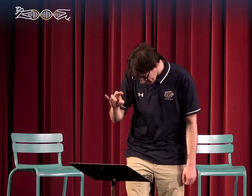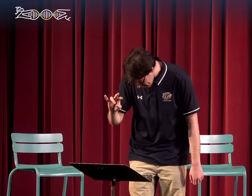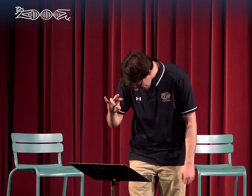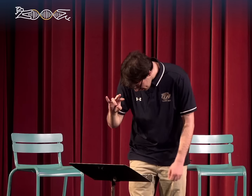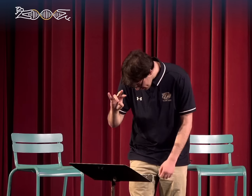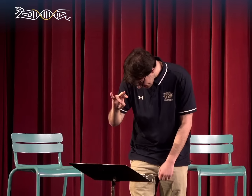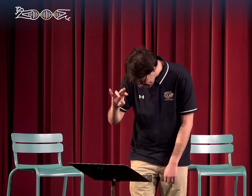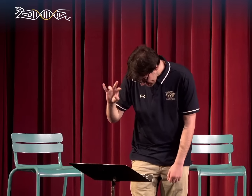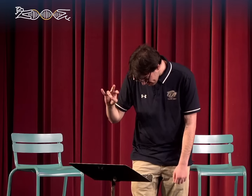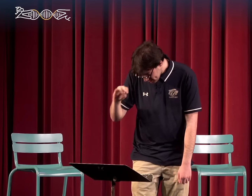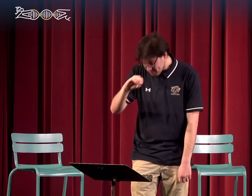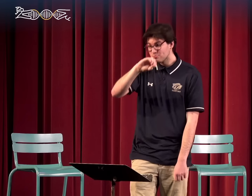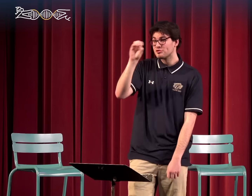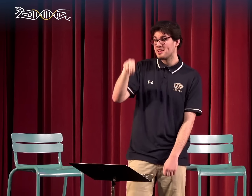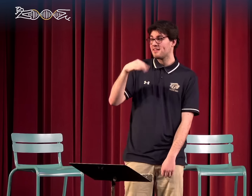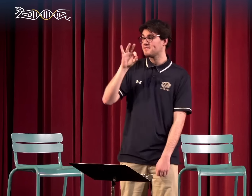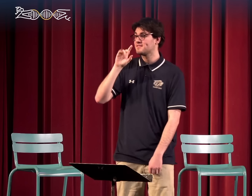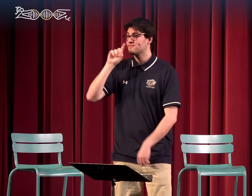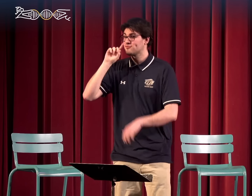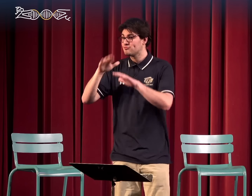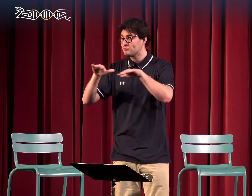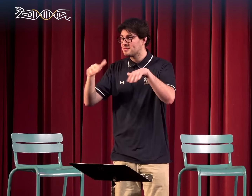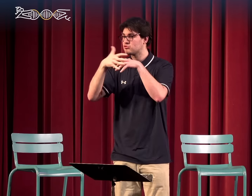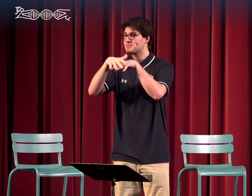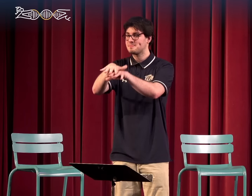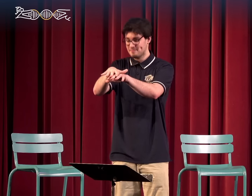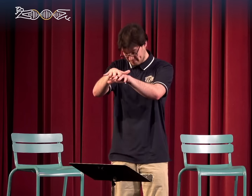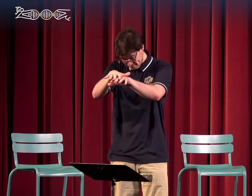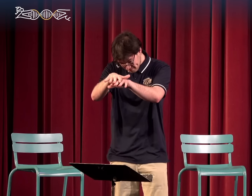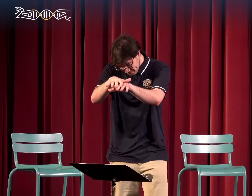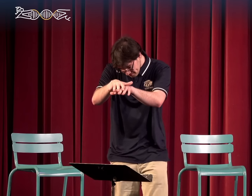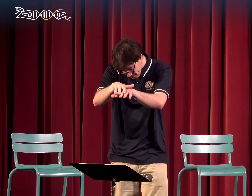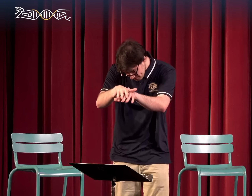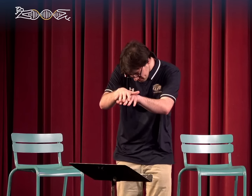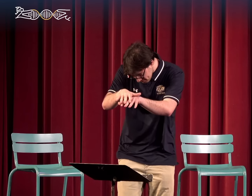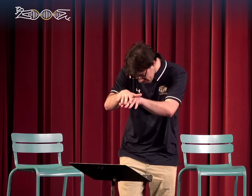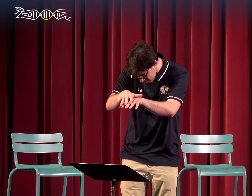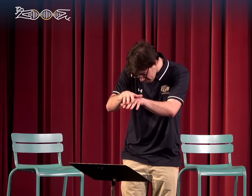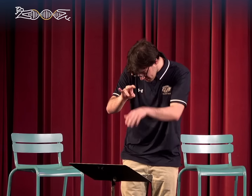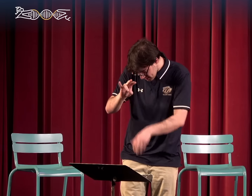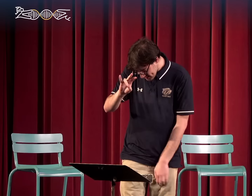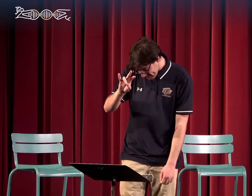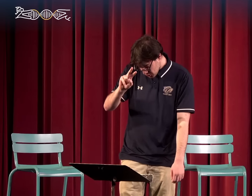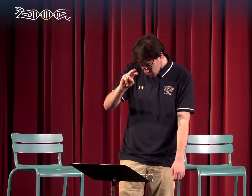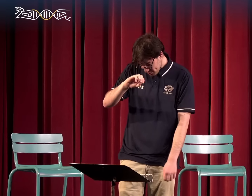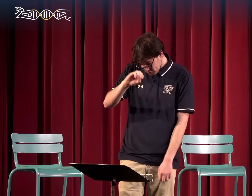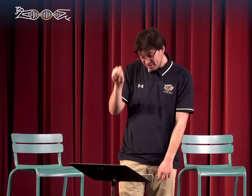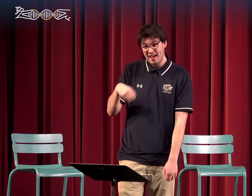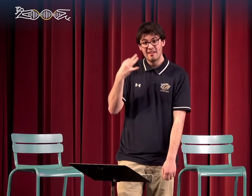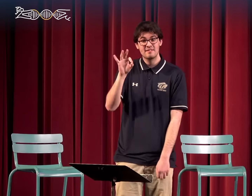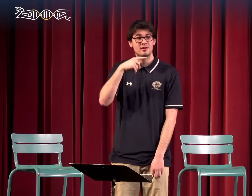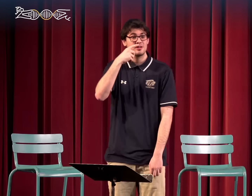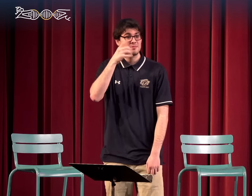77% of Deaf children are mainstreamed. 72% of hearing parents do not know